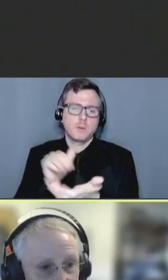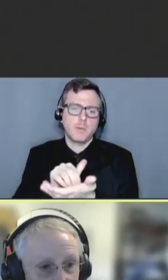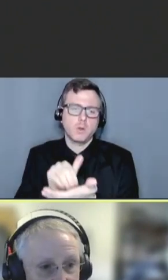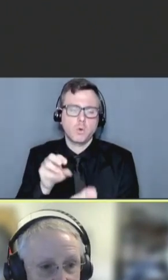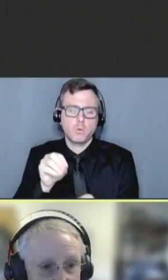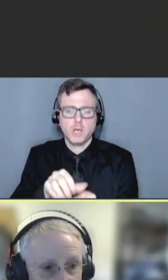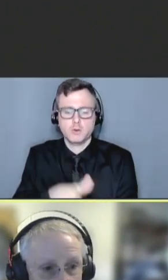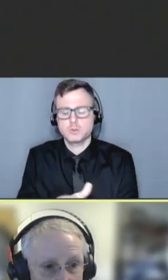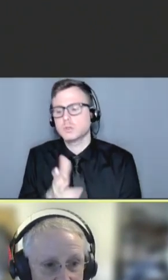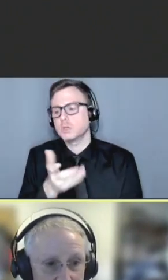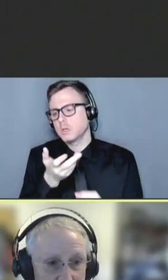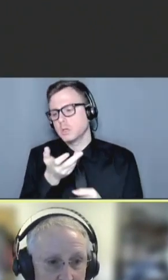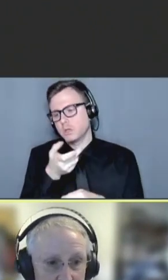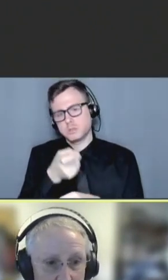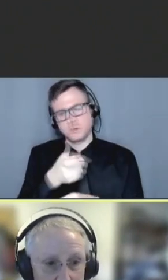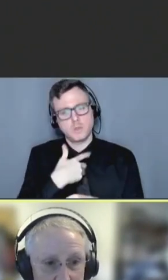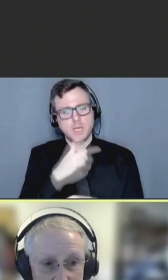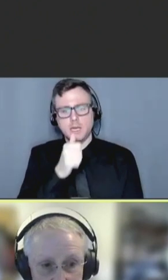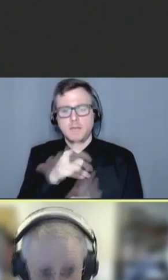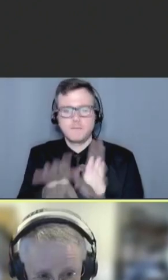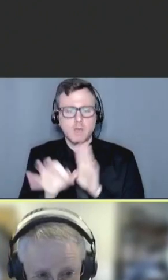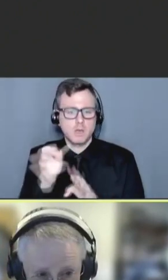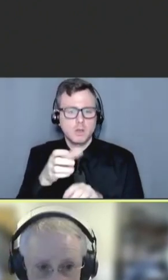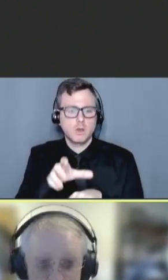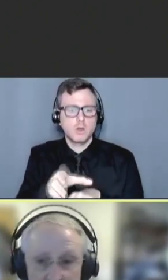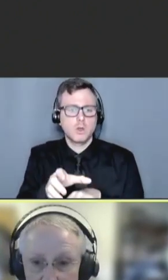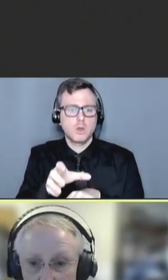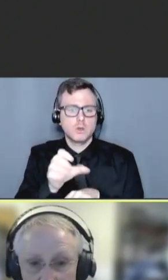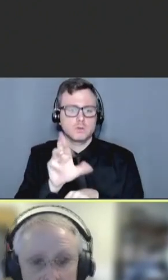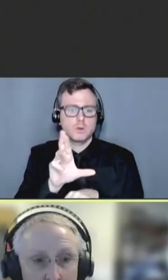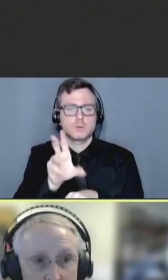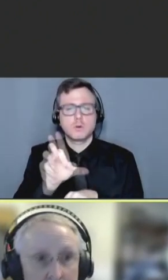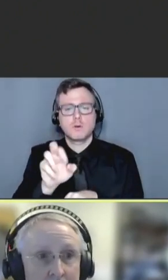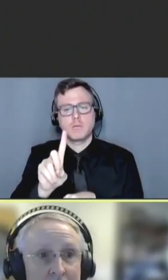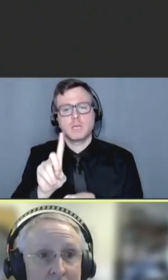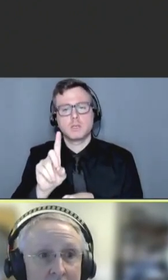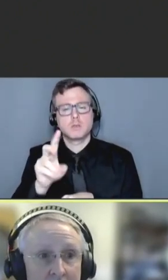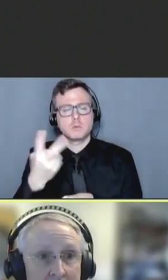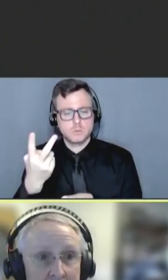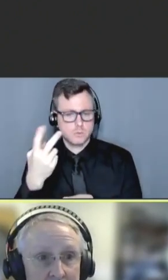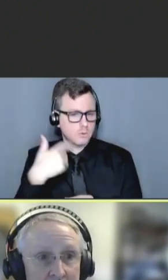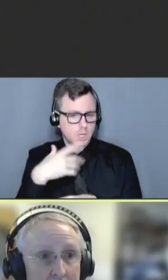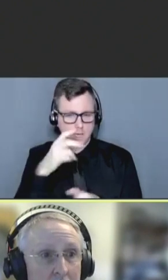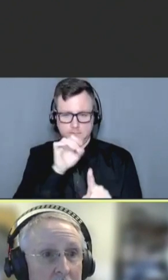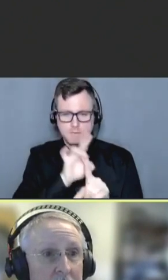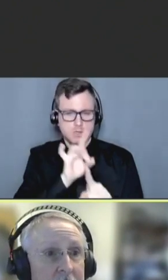the study sites didn't find recent SARS-CoV-2 infection or exposure. Next slide, please.